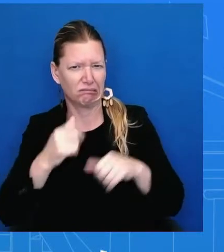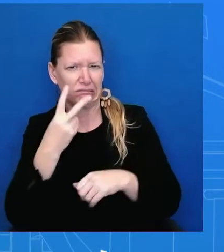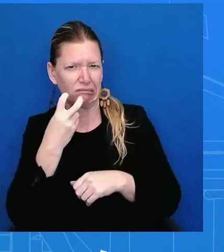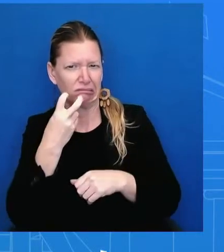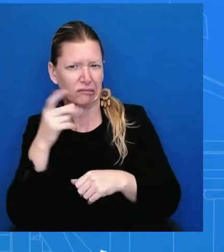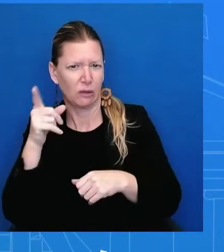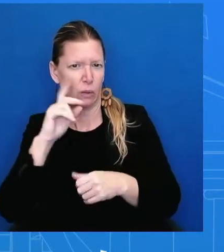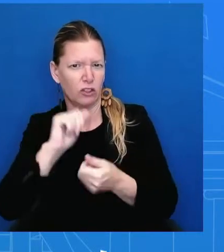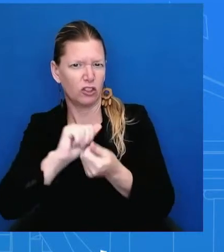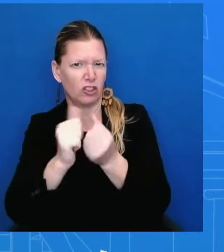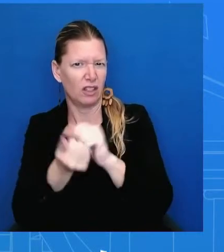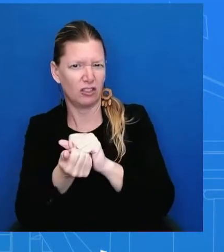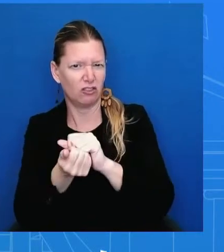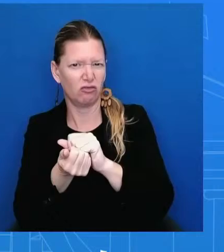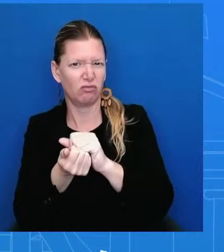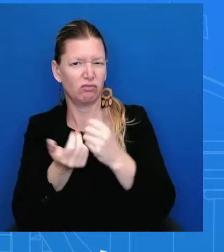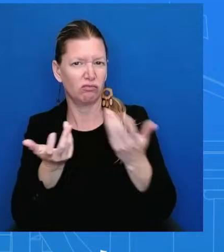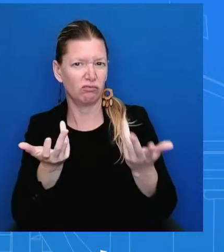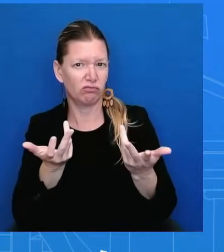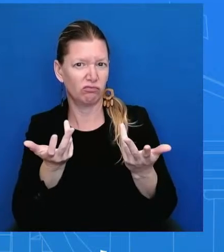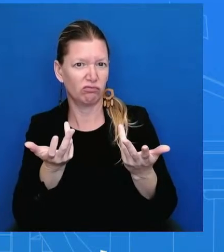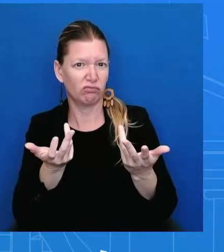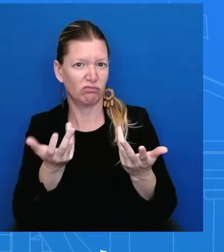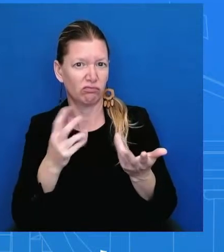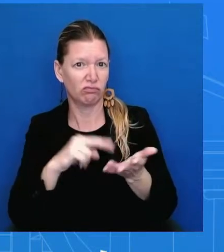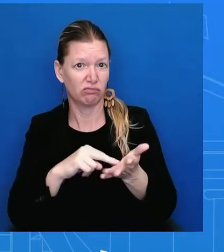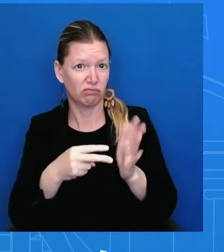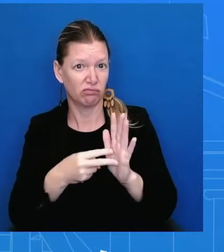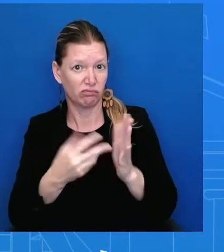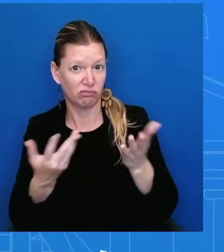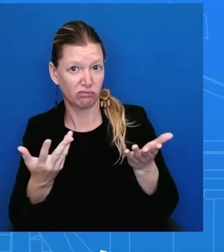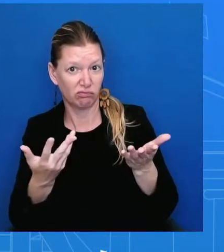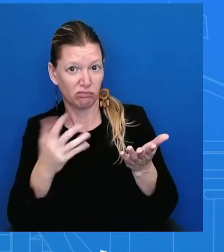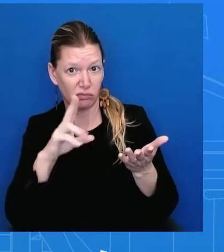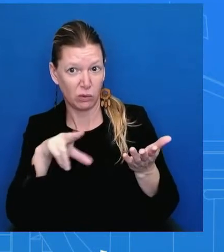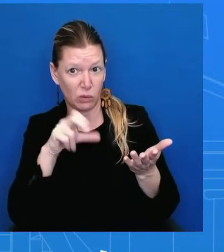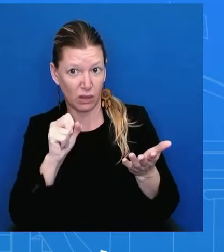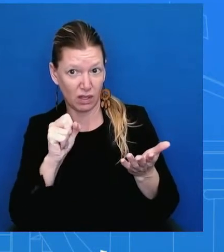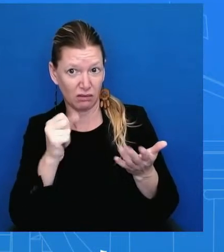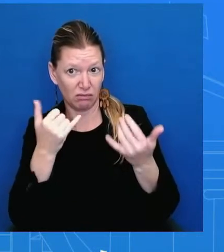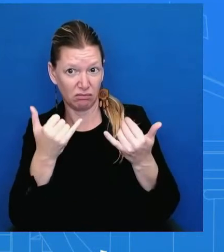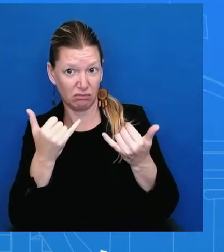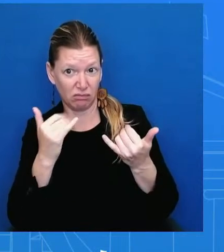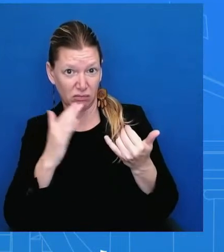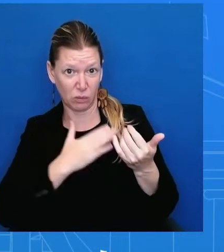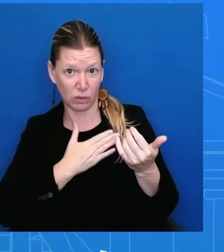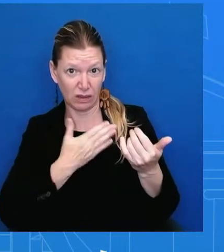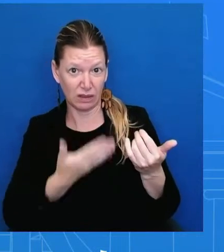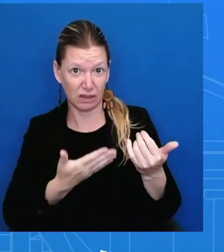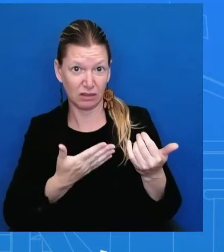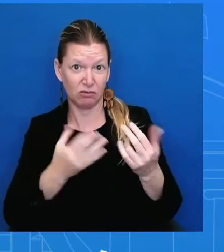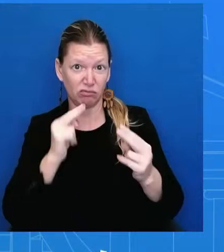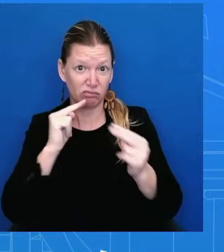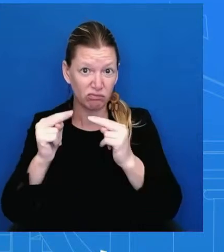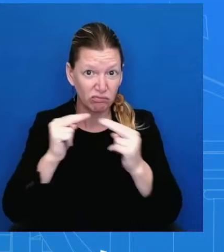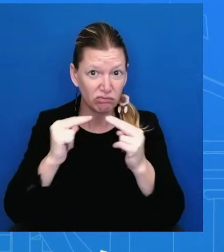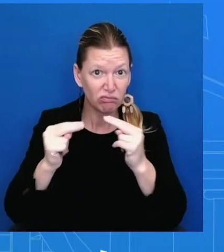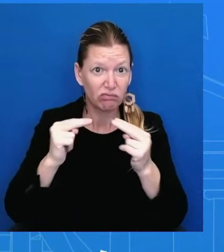So, is the U.S. now ready to resume nuclear talks, other talks, or make any diplomatic moves with Iran in light of this new president?